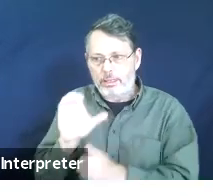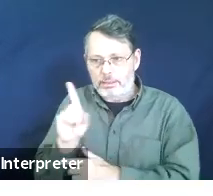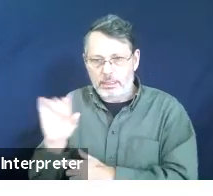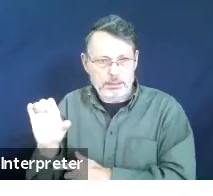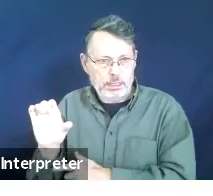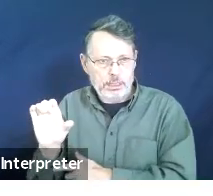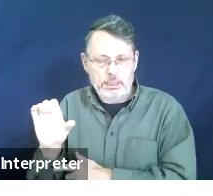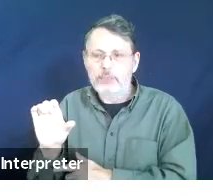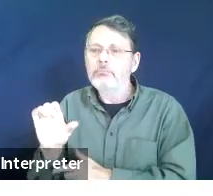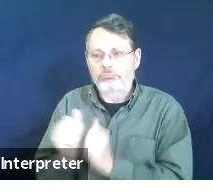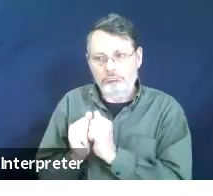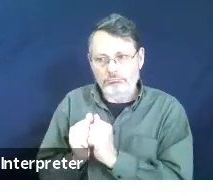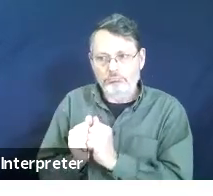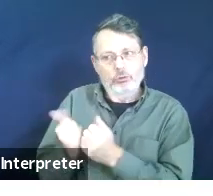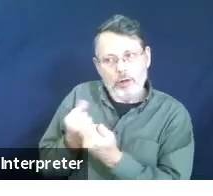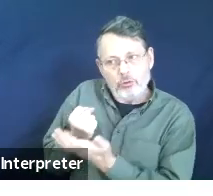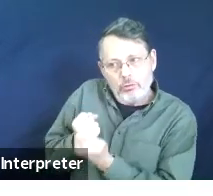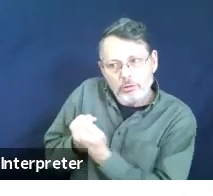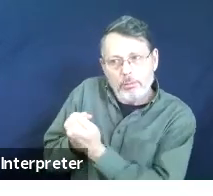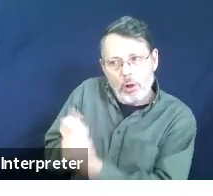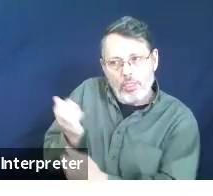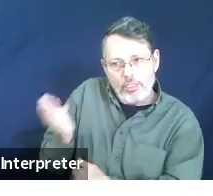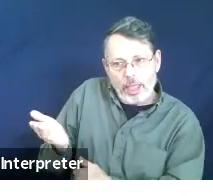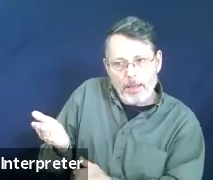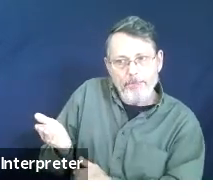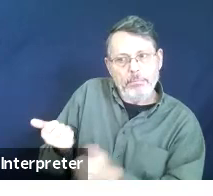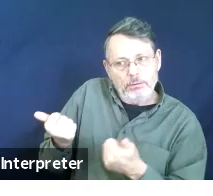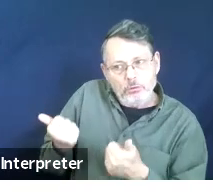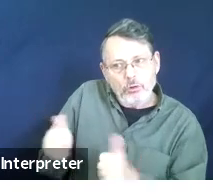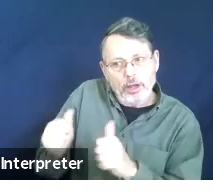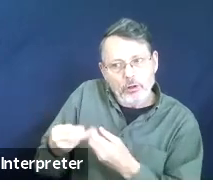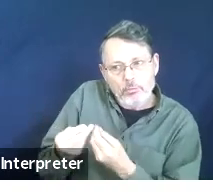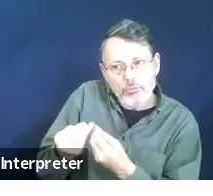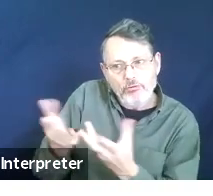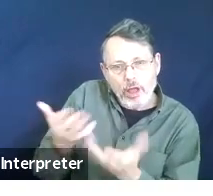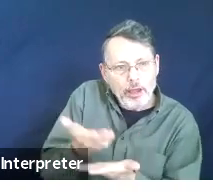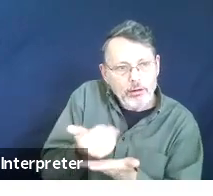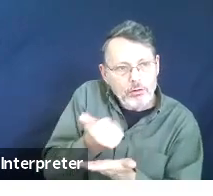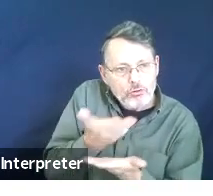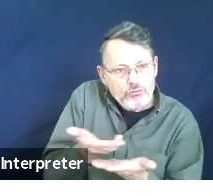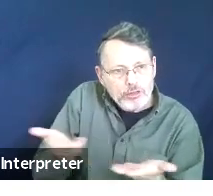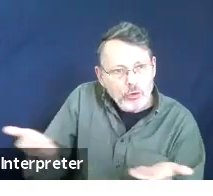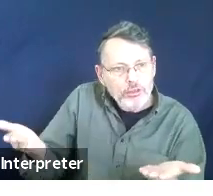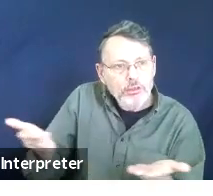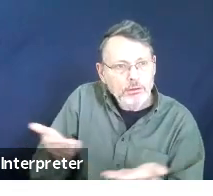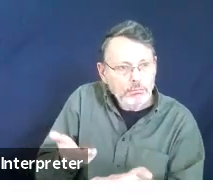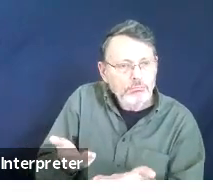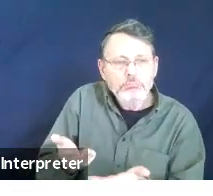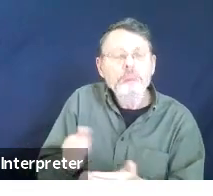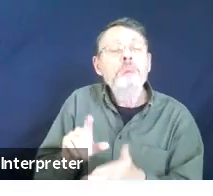to help support them in their efforts to provide resources and as a result of that, FEMA supported